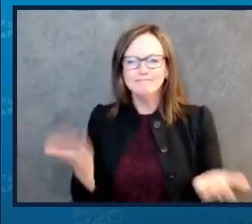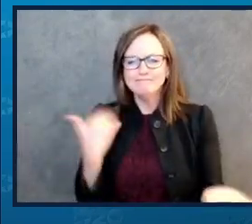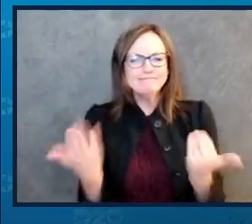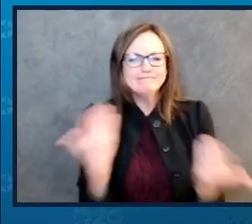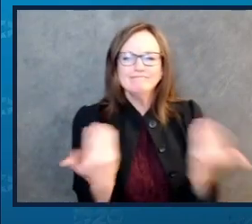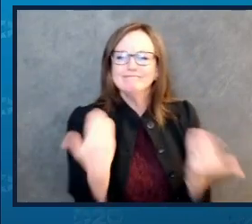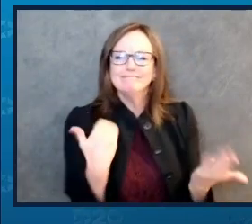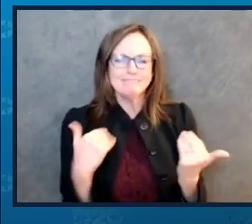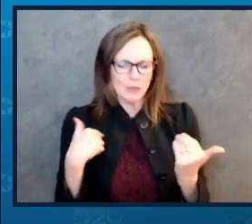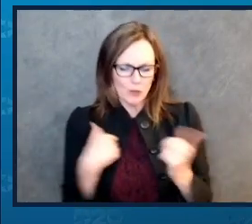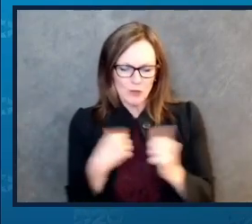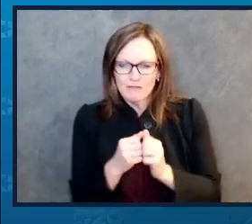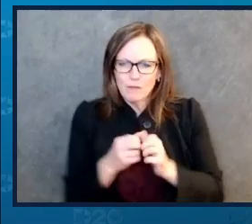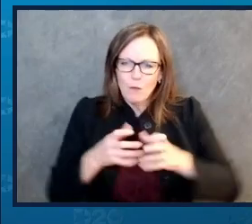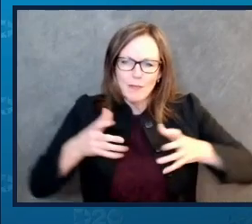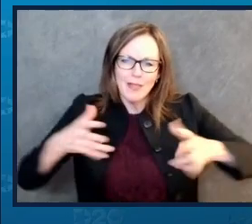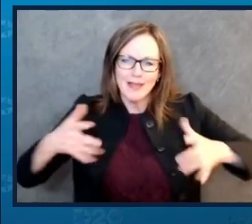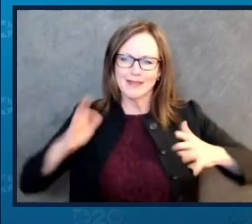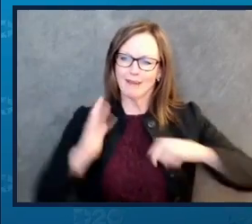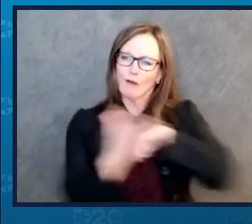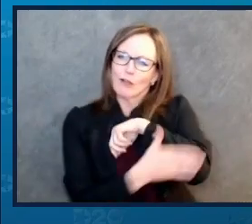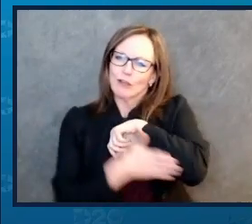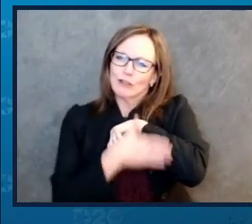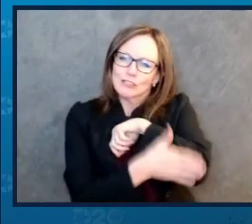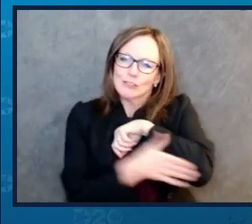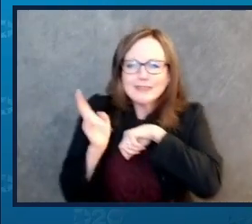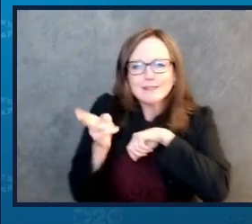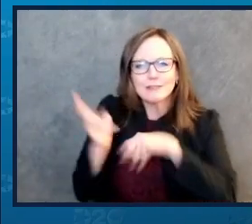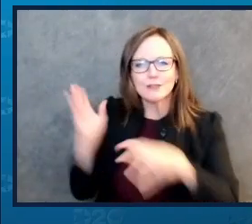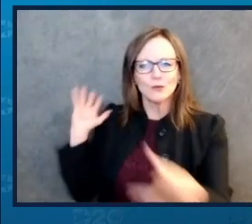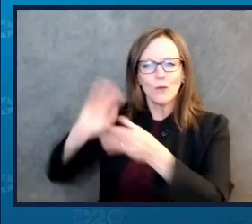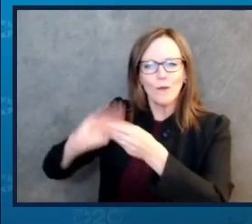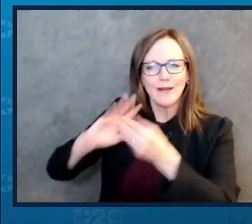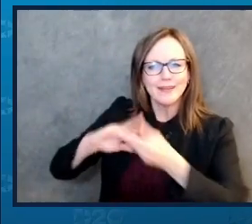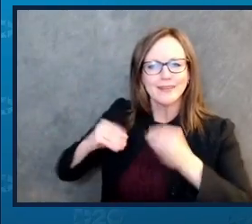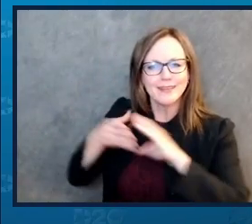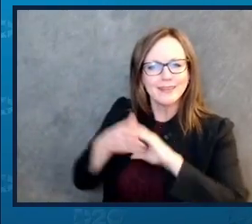AFTERALL, UNLESS YOUR FAMILIES